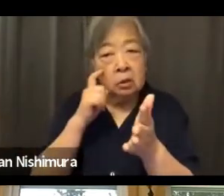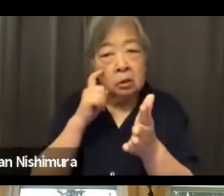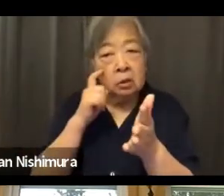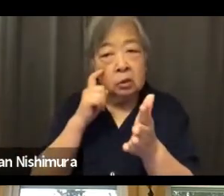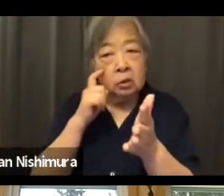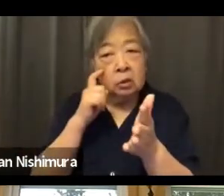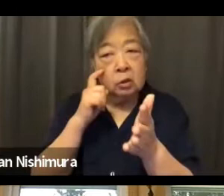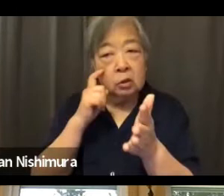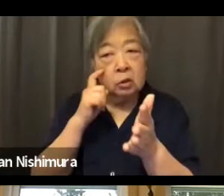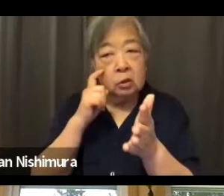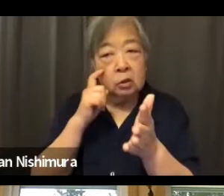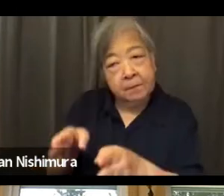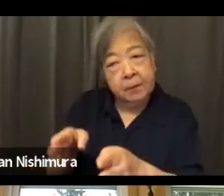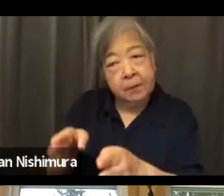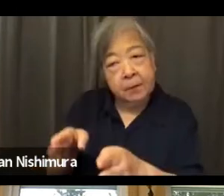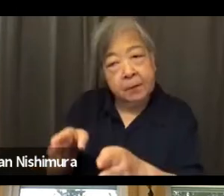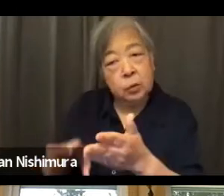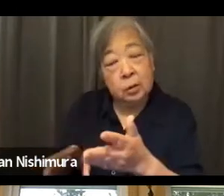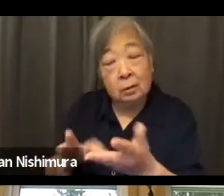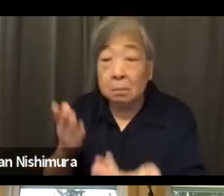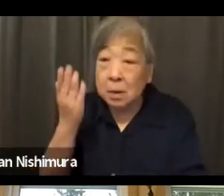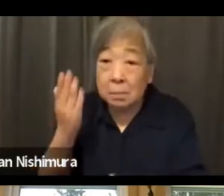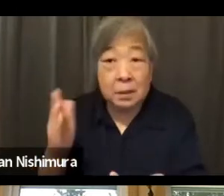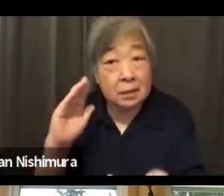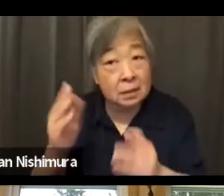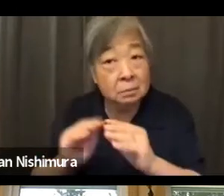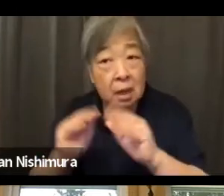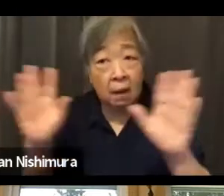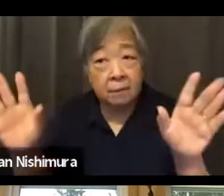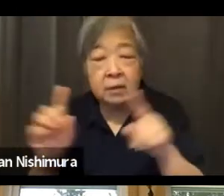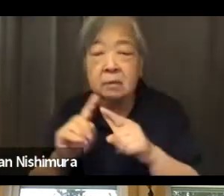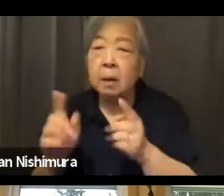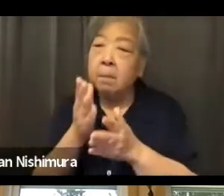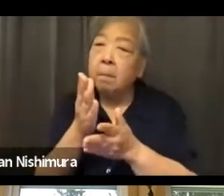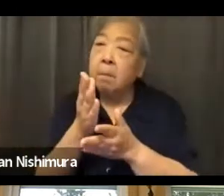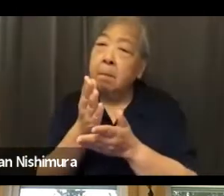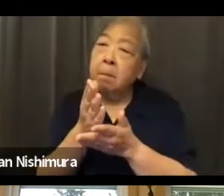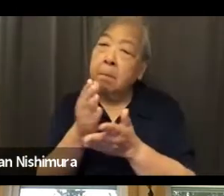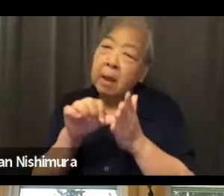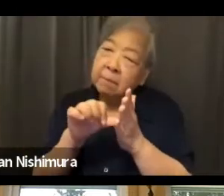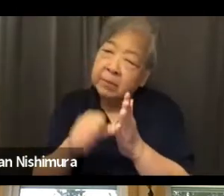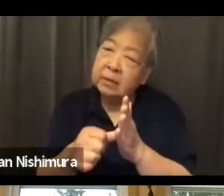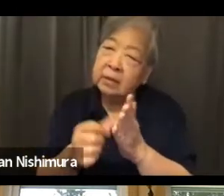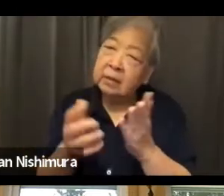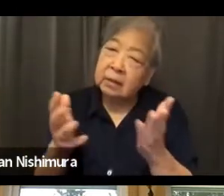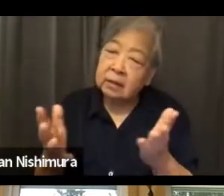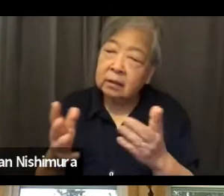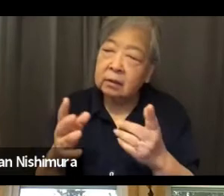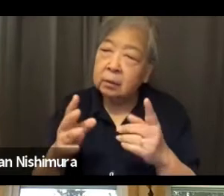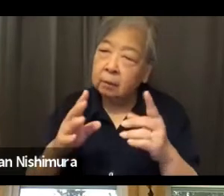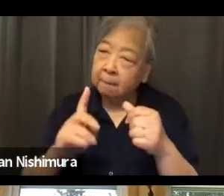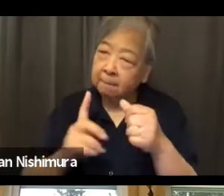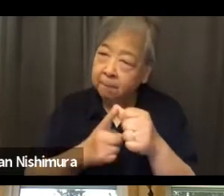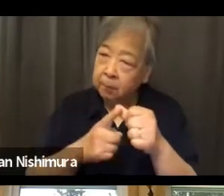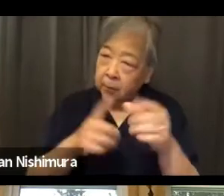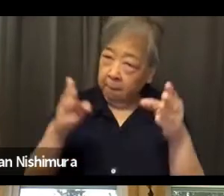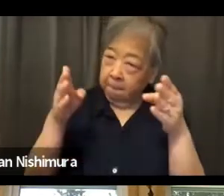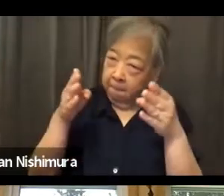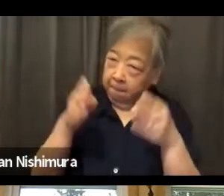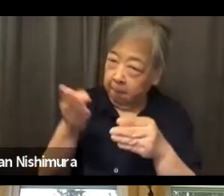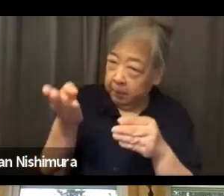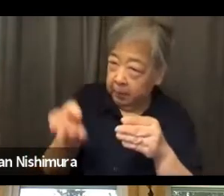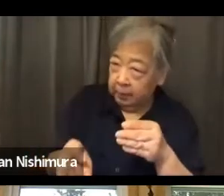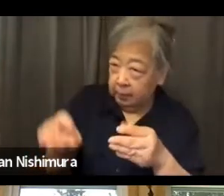This may seem obvious, but part of the emphasis here is to focus first on their academic needs,